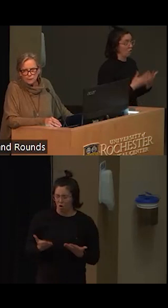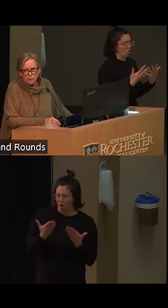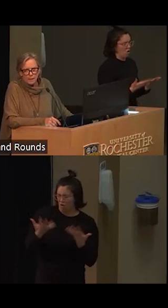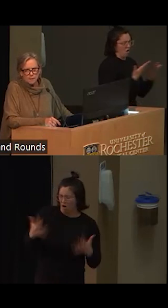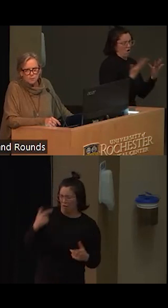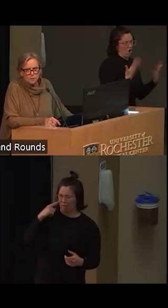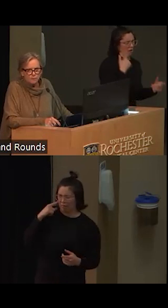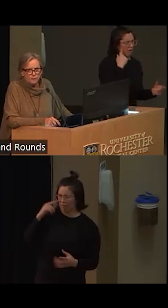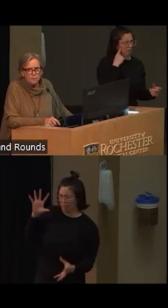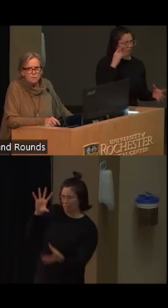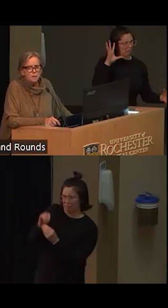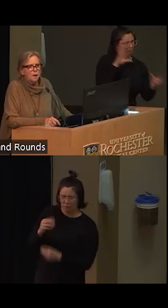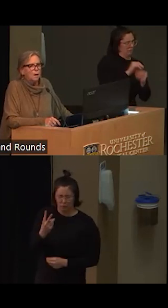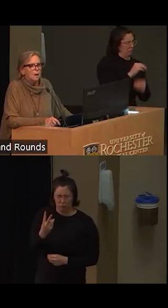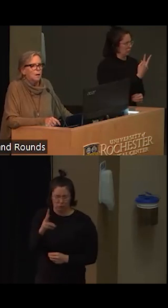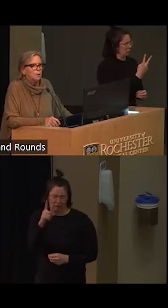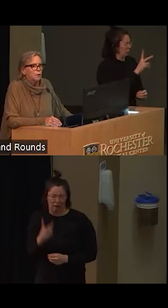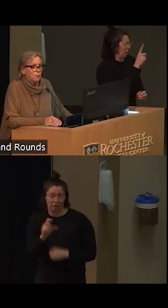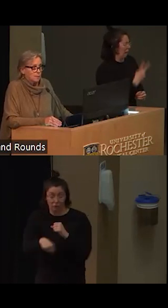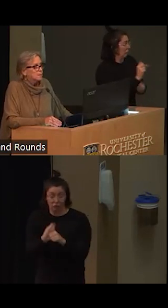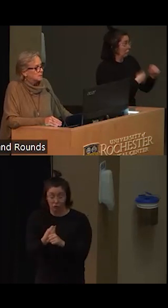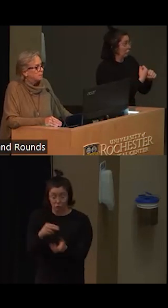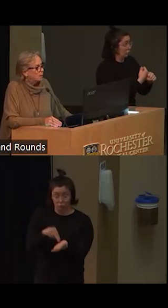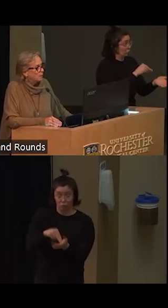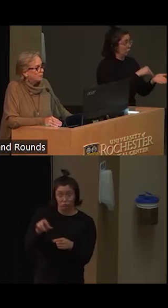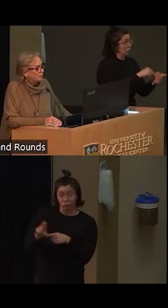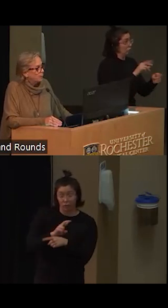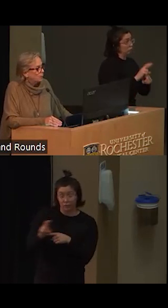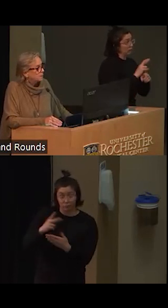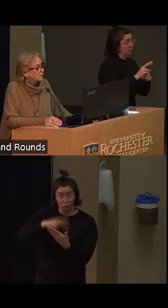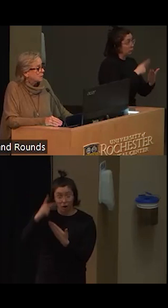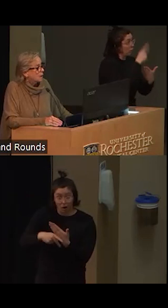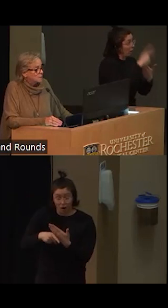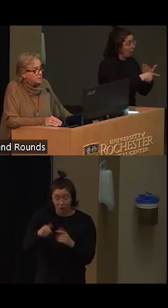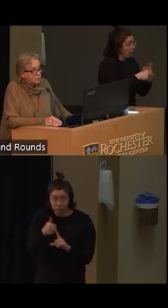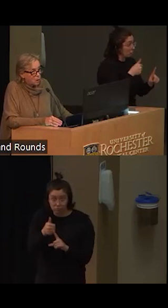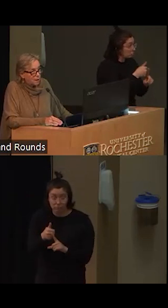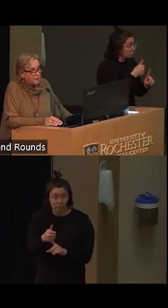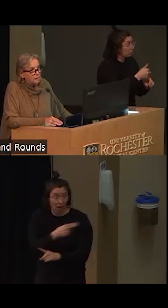it's for the past two and a half years nurse residency prop programs at our hospital-wide